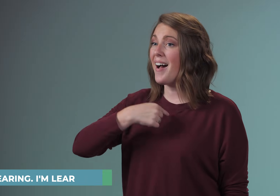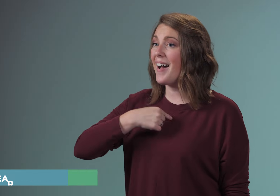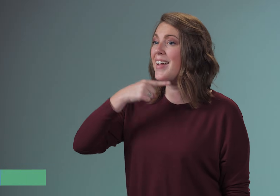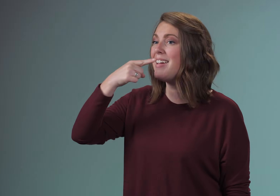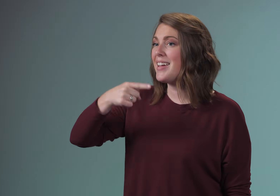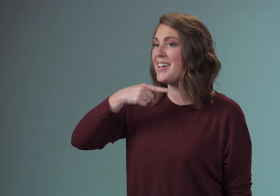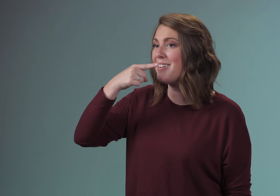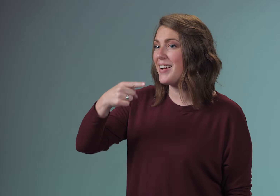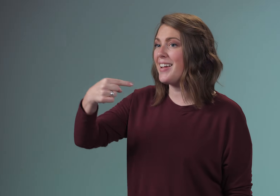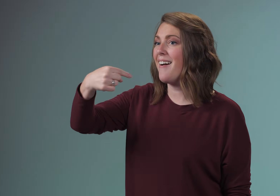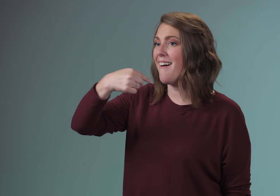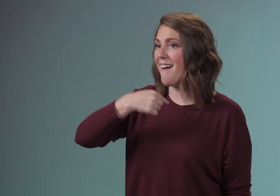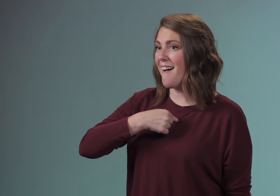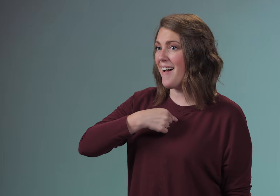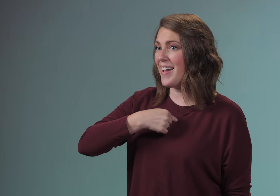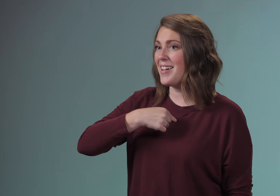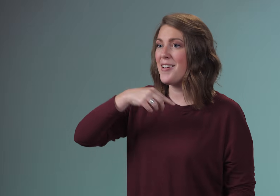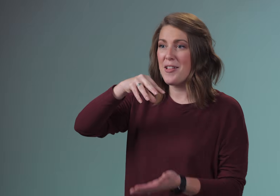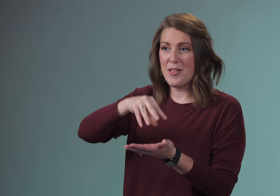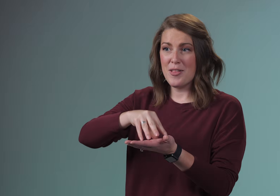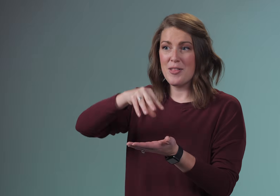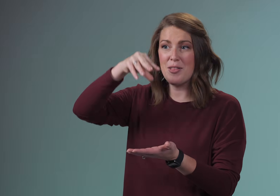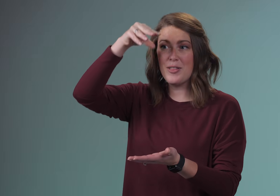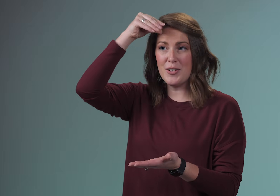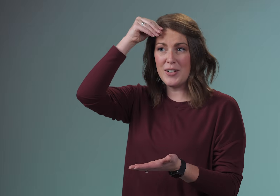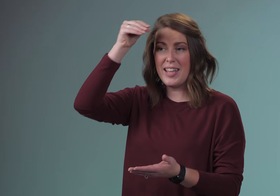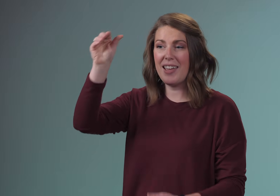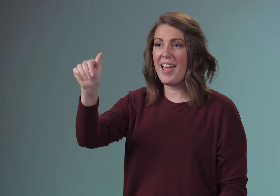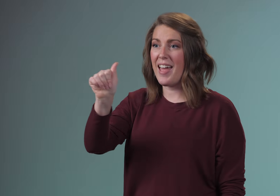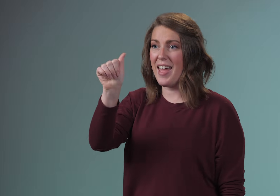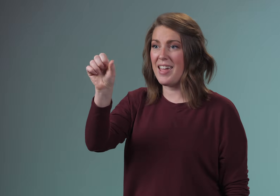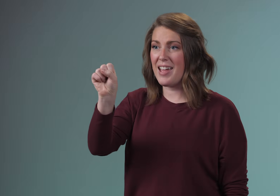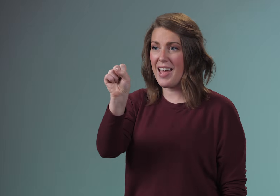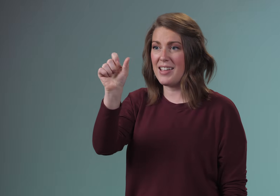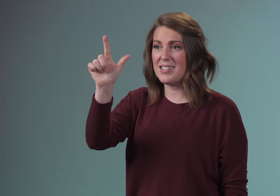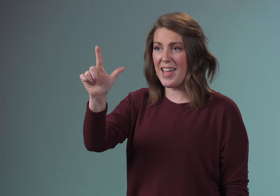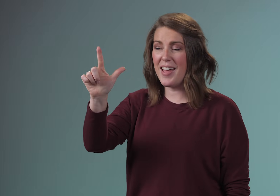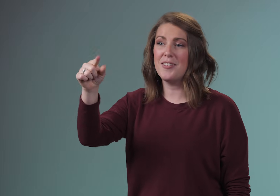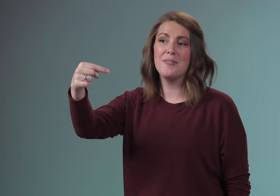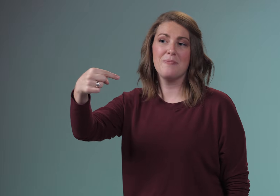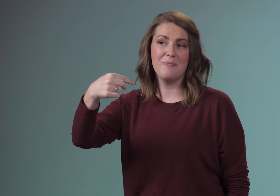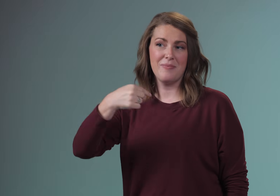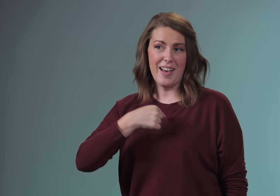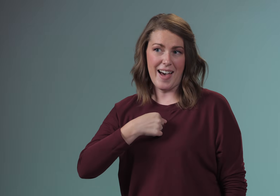I HEARING I. I LEARNING A-S-L I.